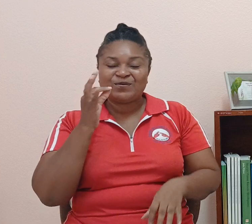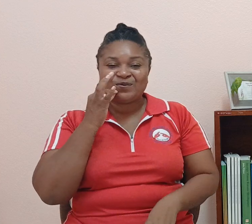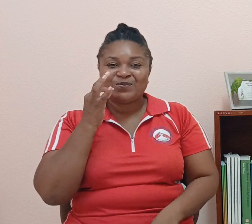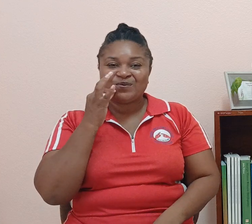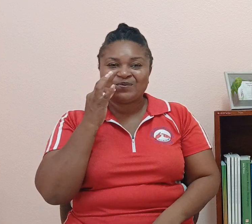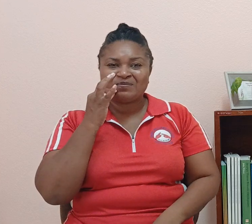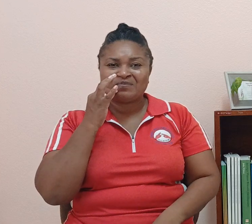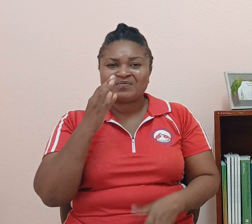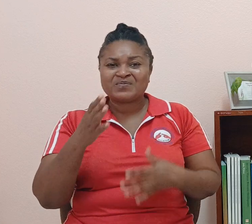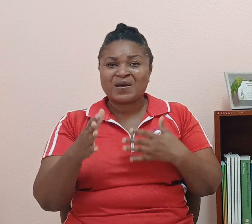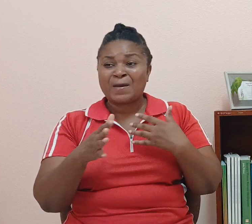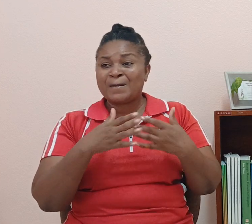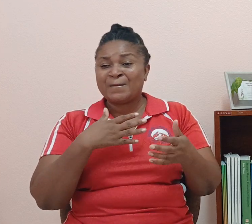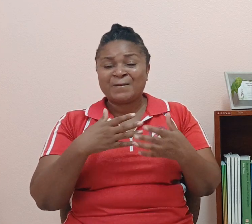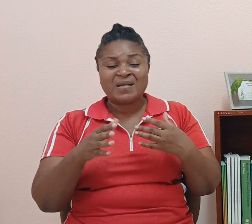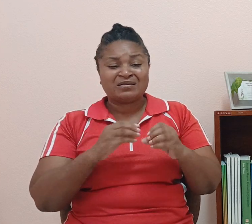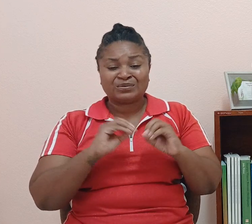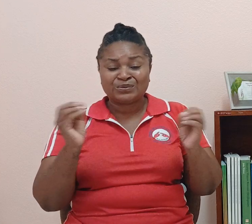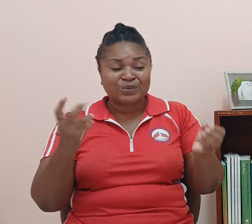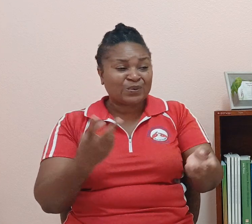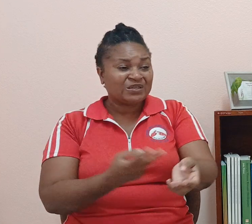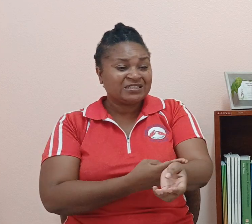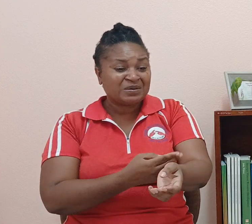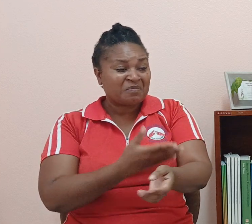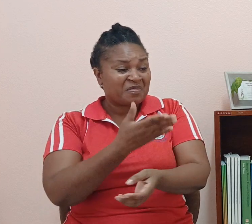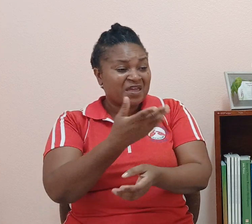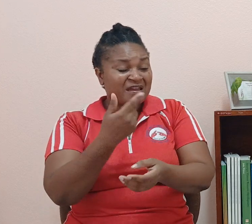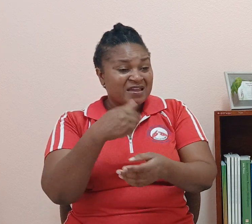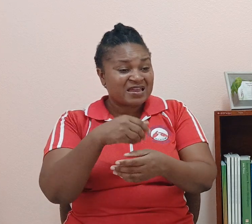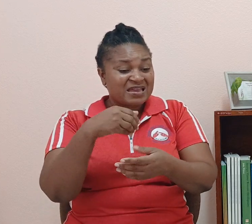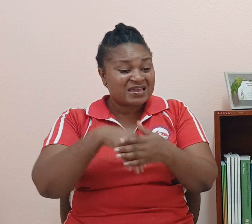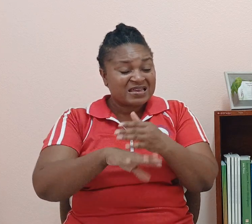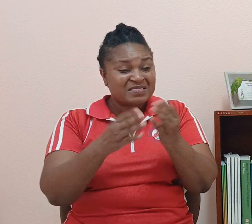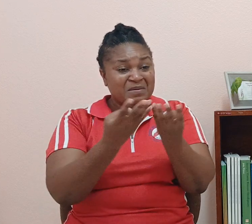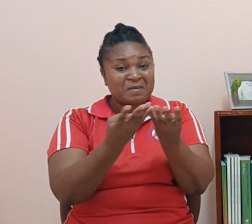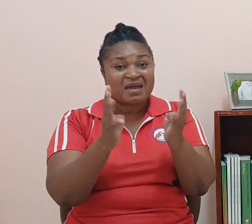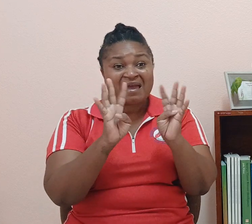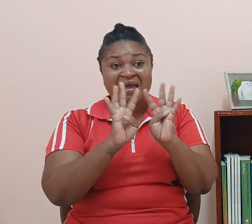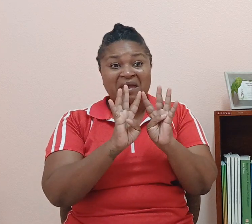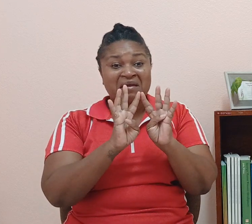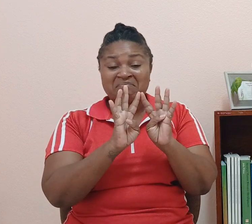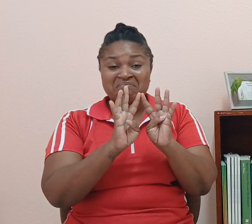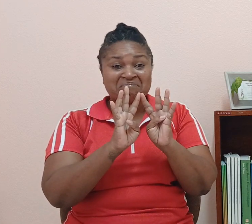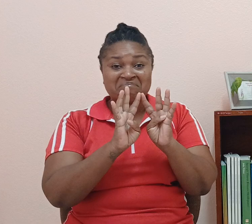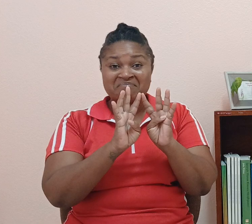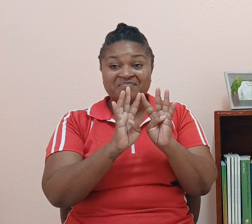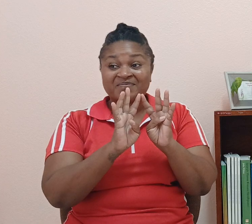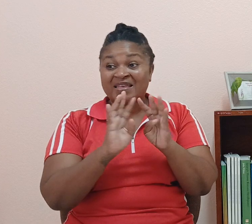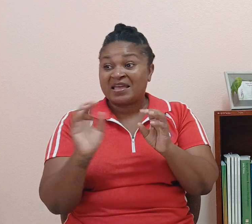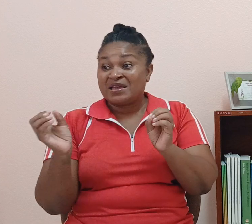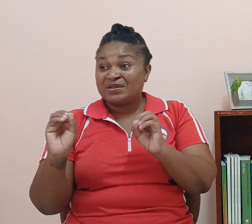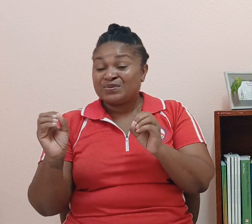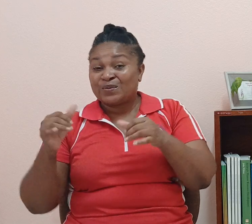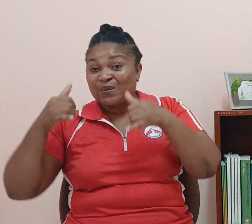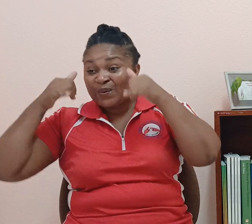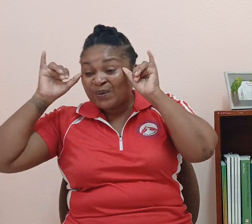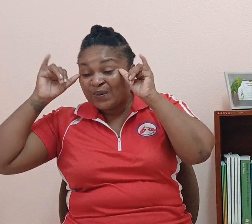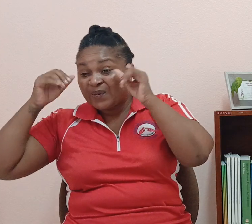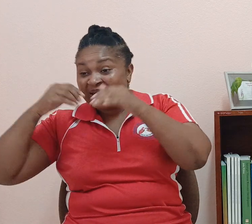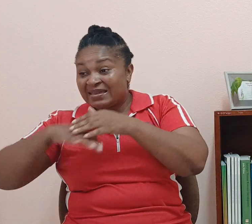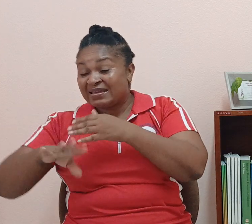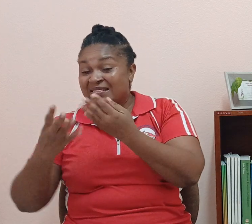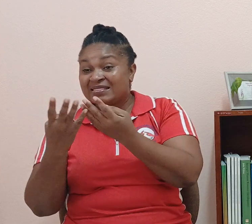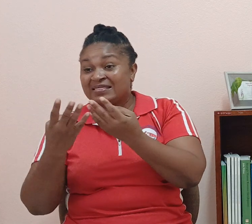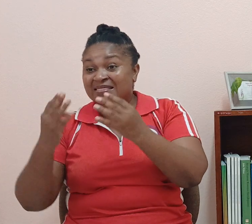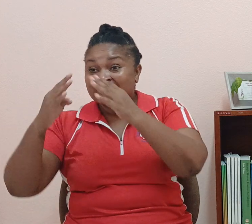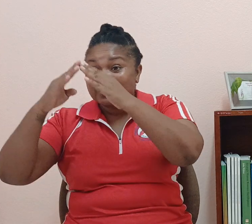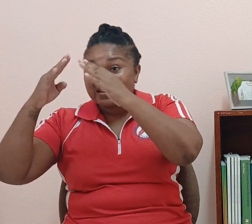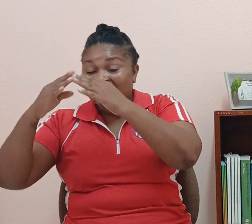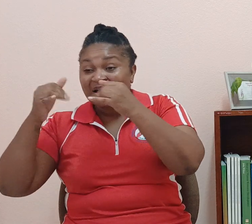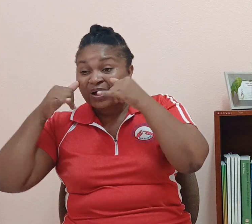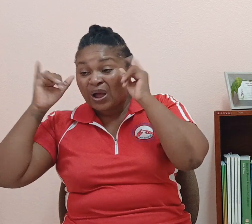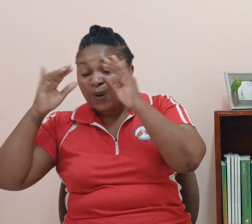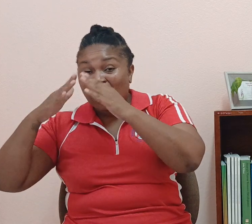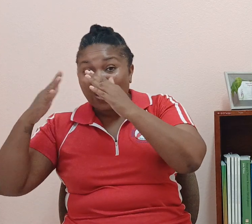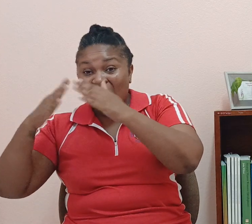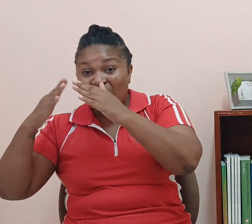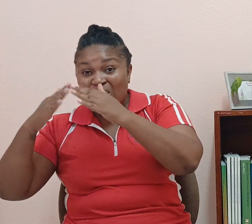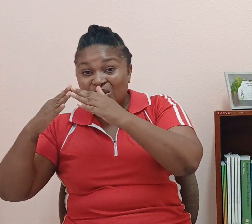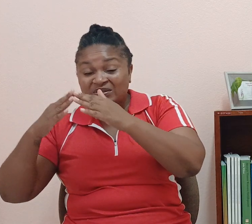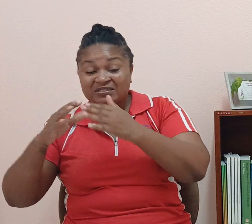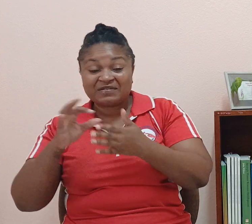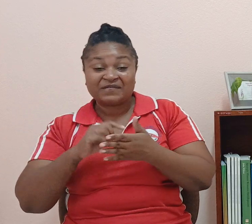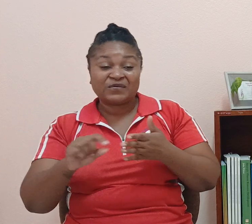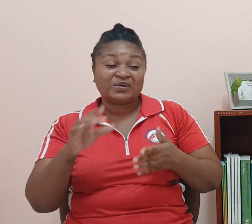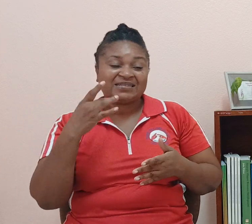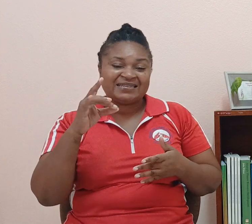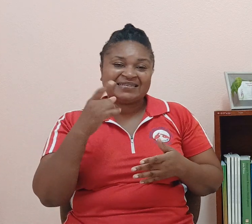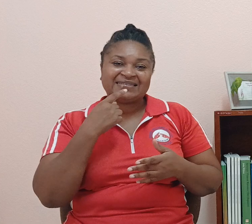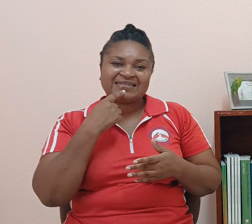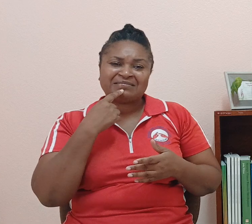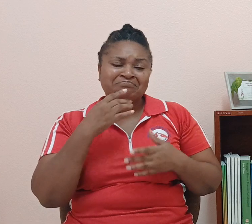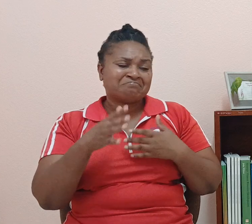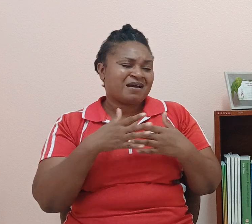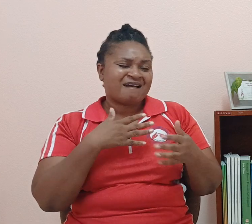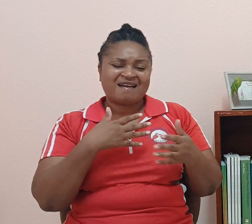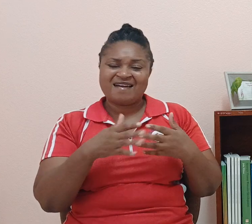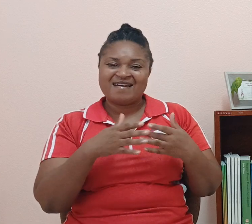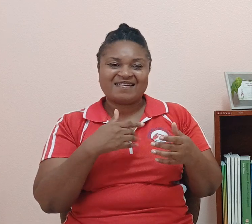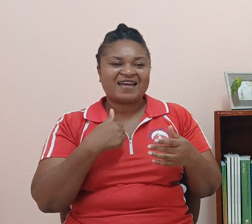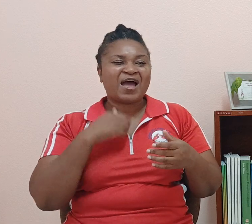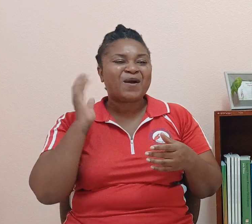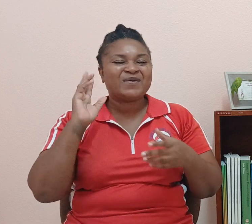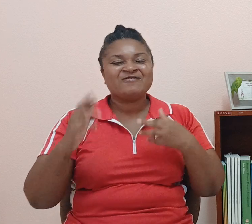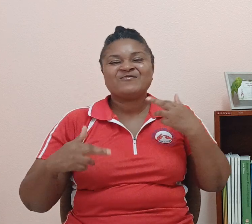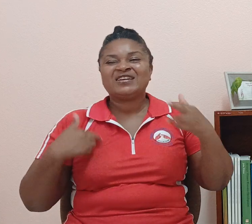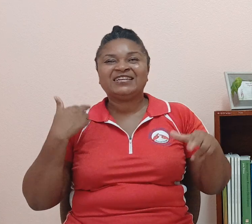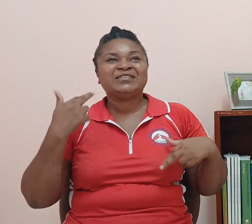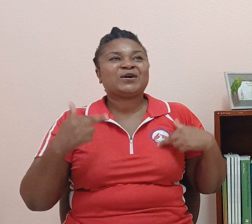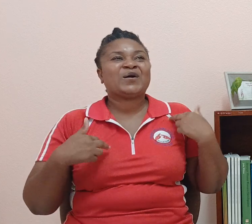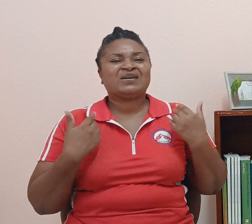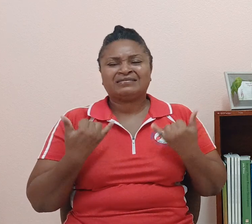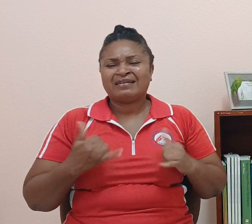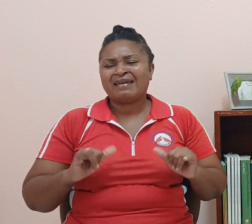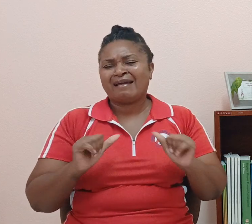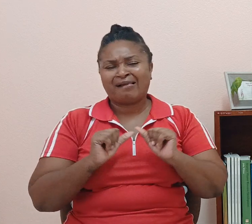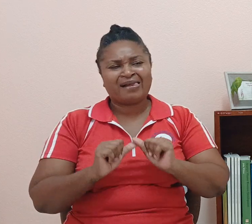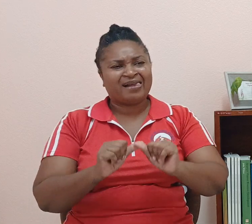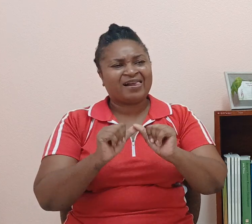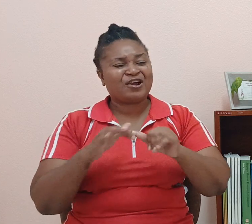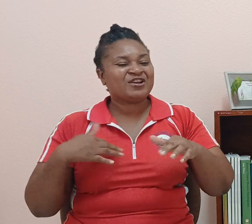though there are no sheep in the pen and no cattle in the stalls, 18 yet I will rejoice in the Lord,